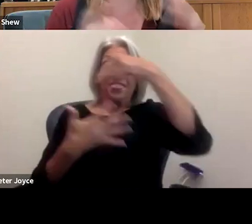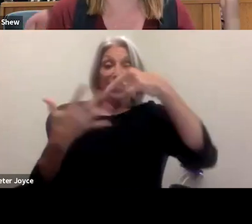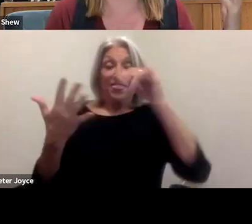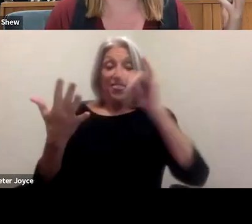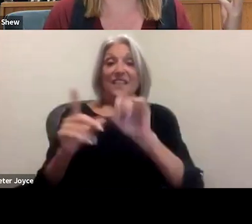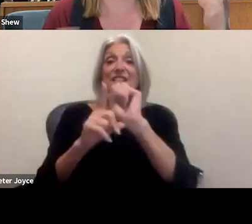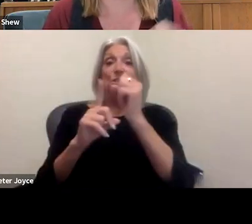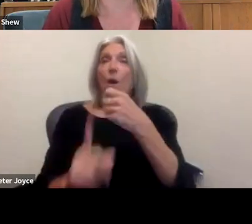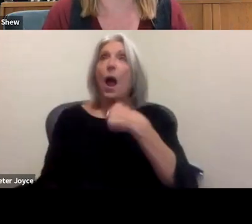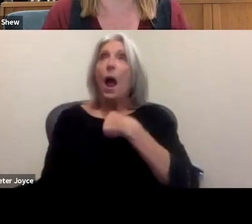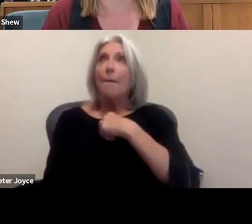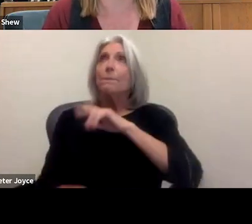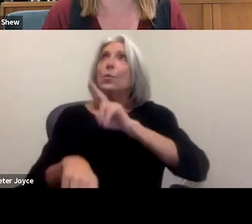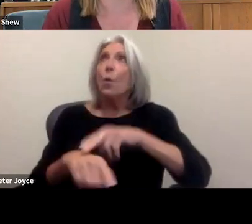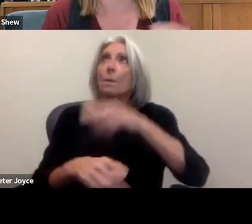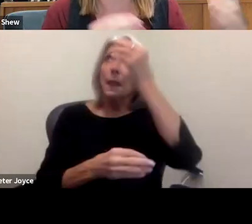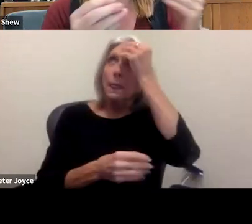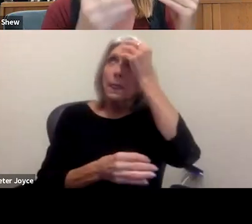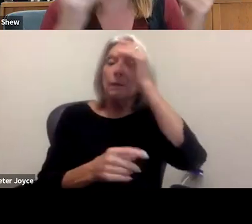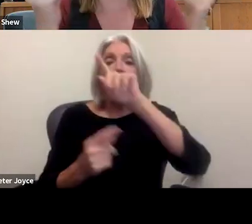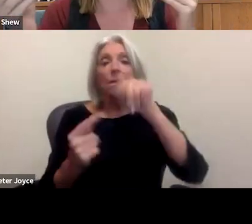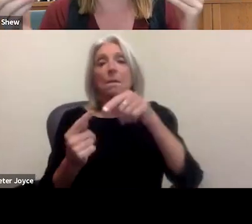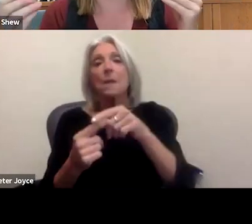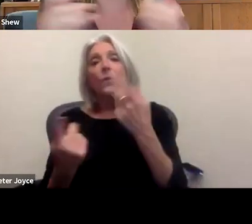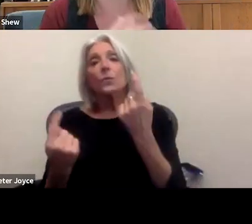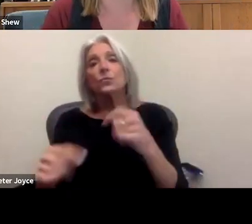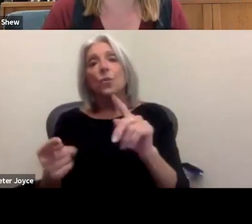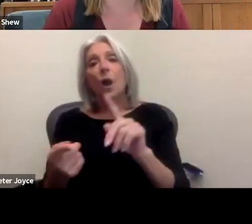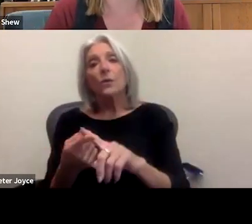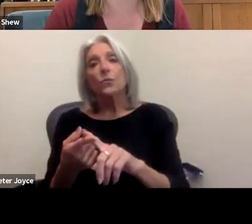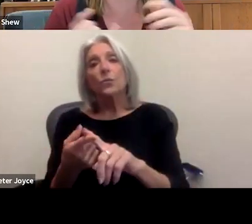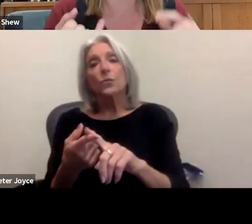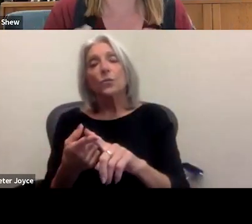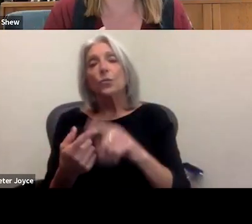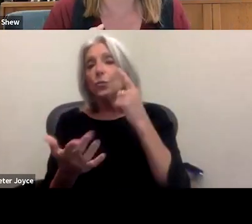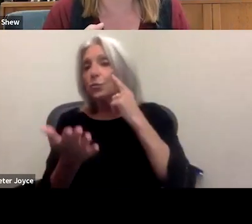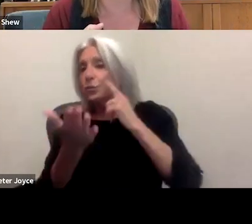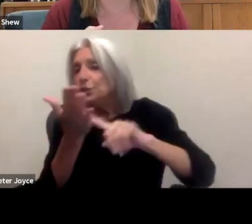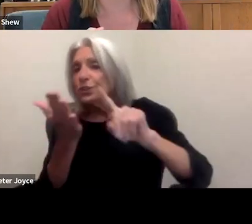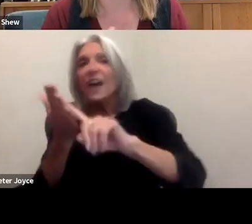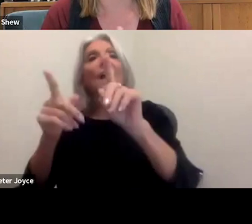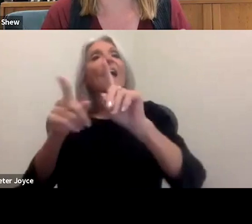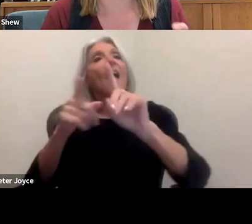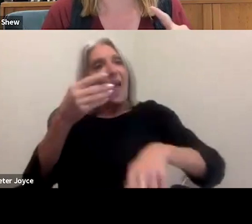thinking about and trying to trace different movements about disability.